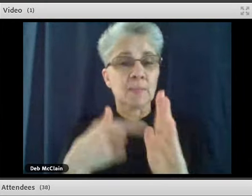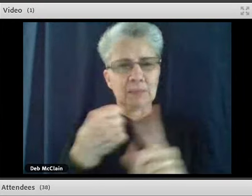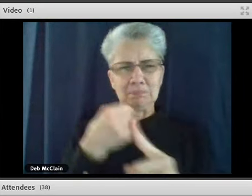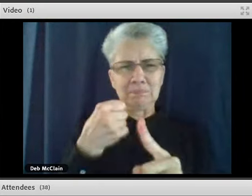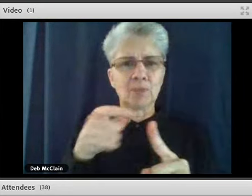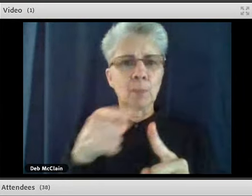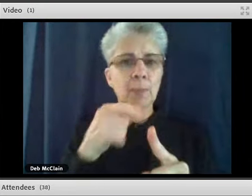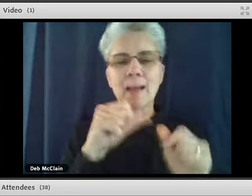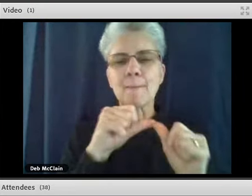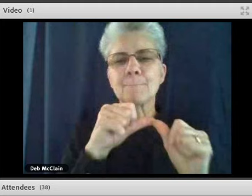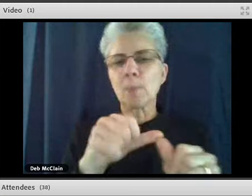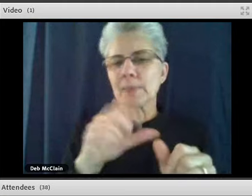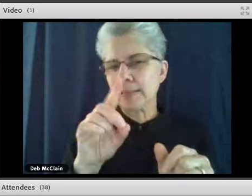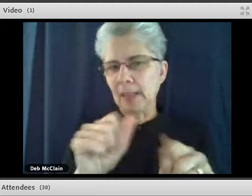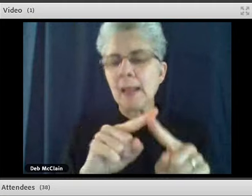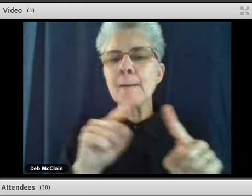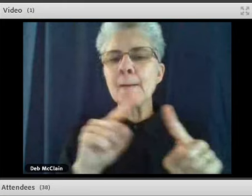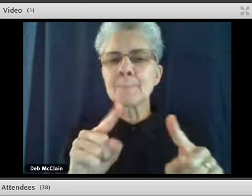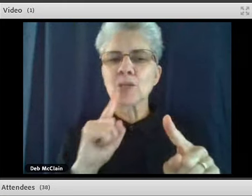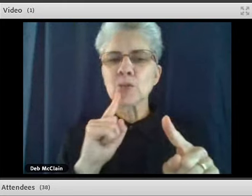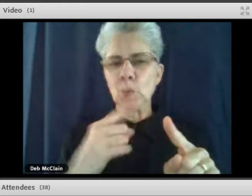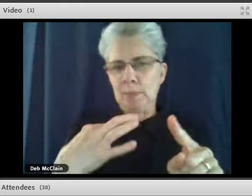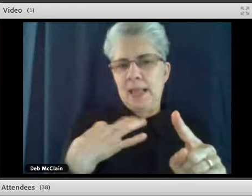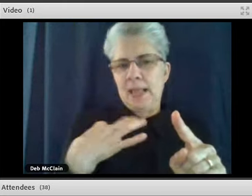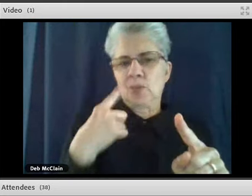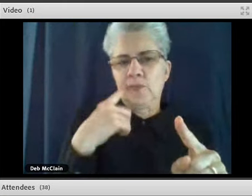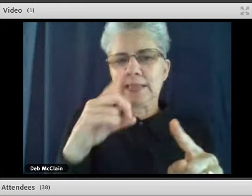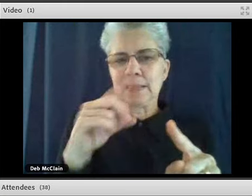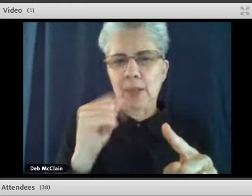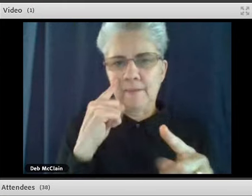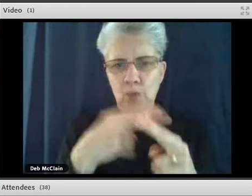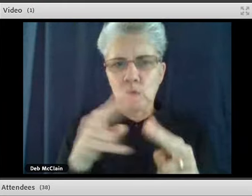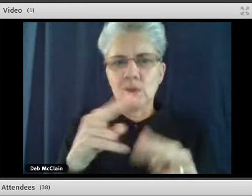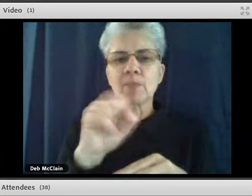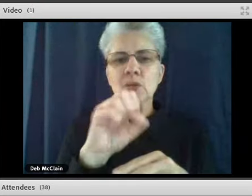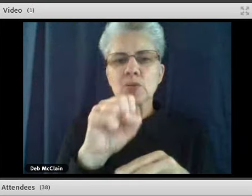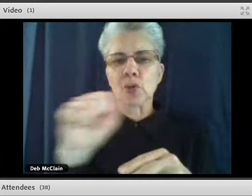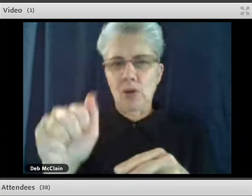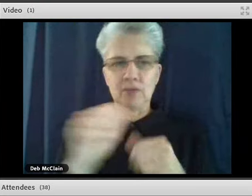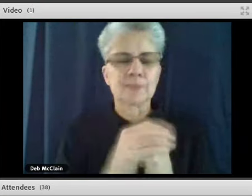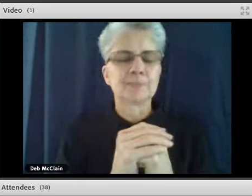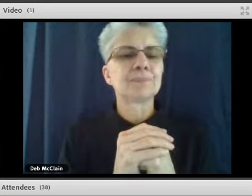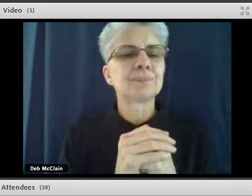but it's not a permanent disability. But you would be eligible for disability from the Social Security Service.